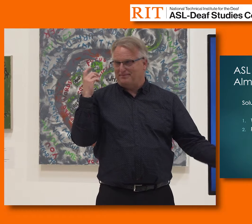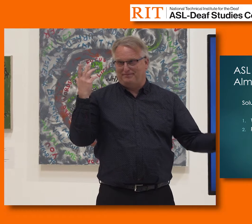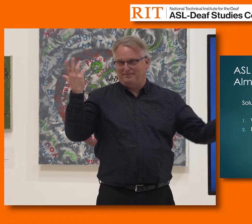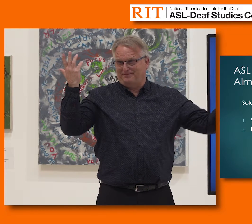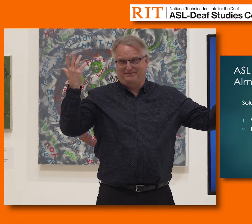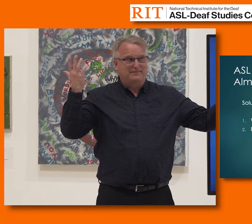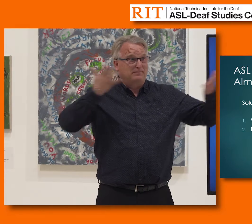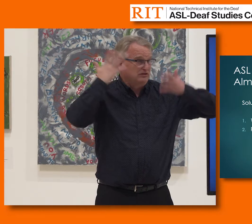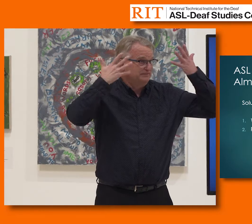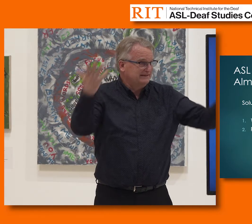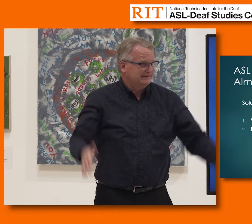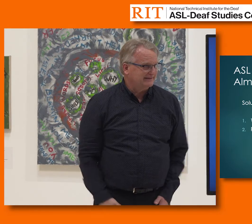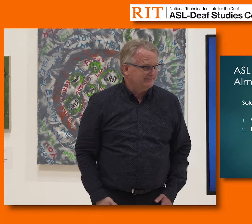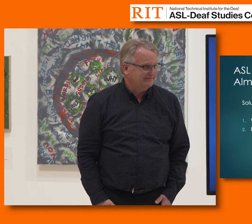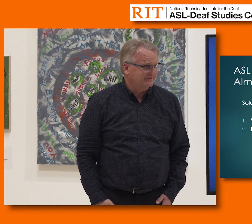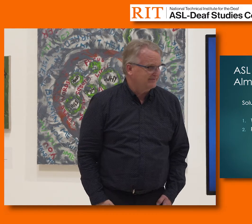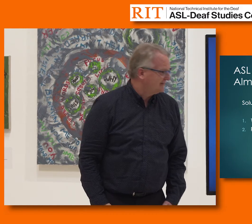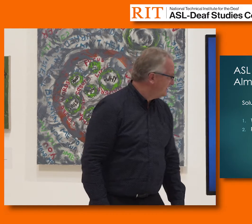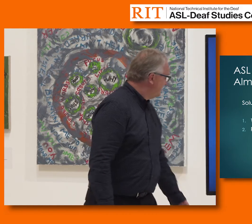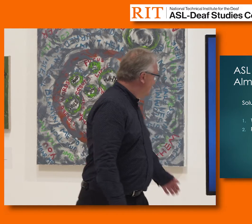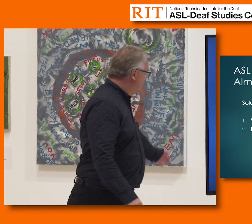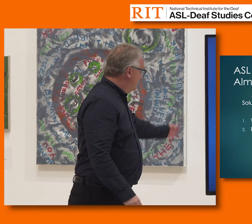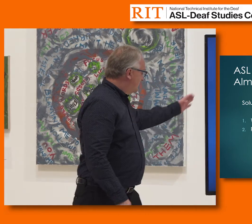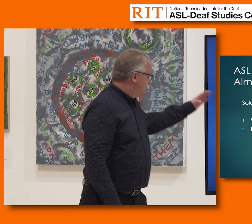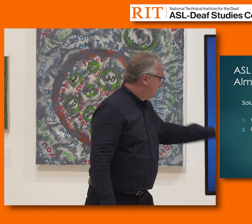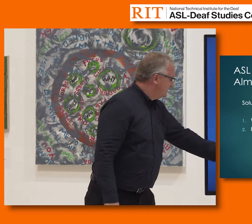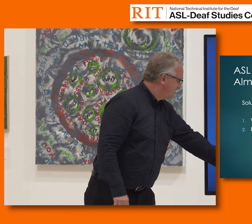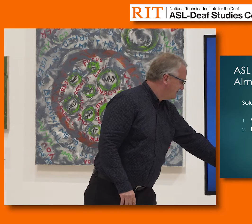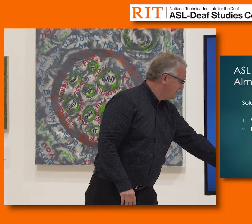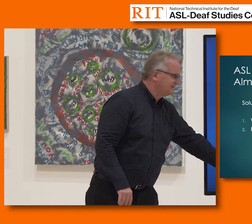your integrity, your professional reputation.